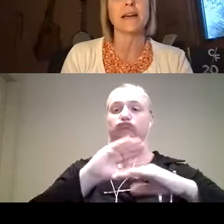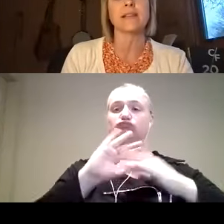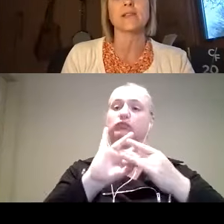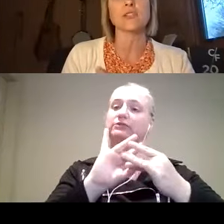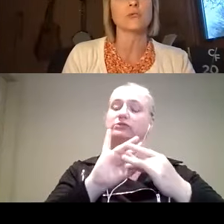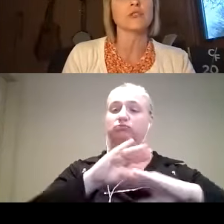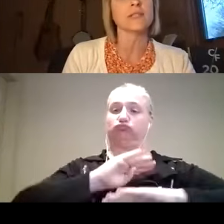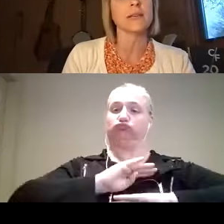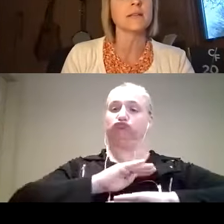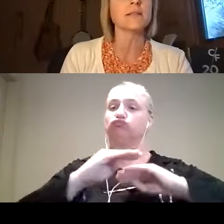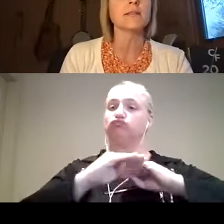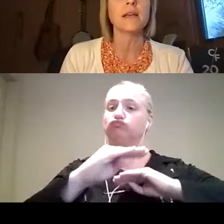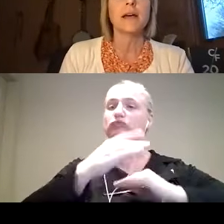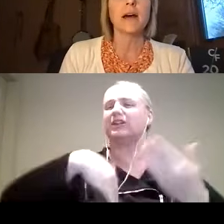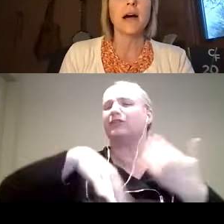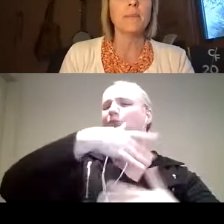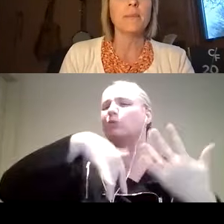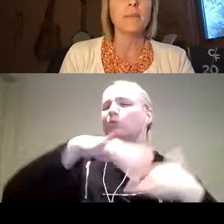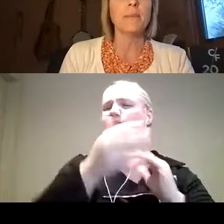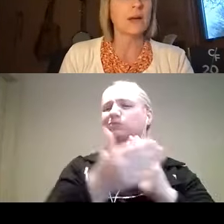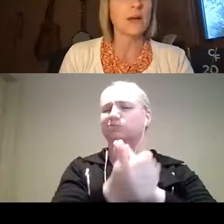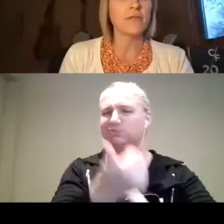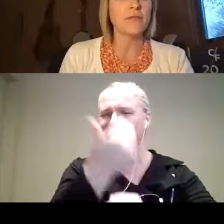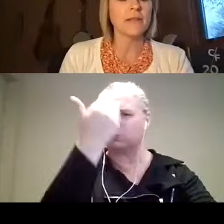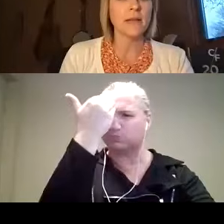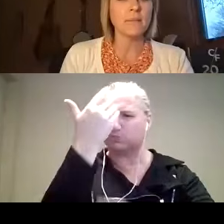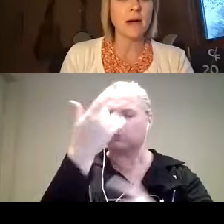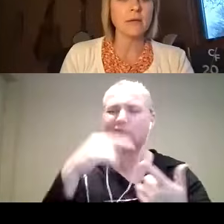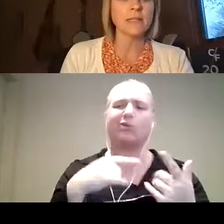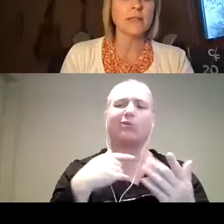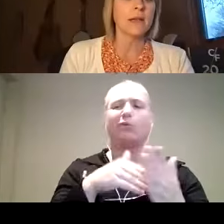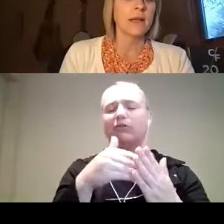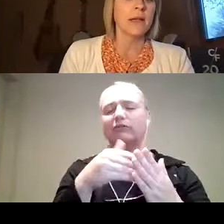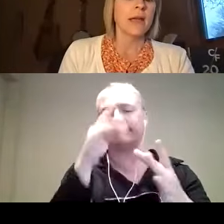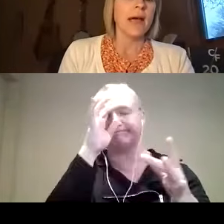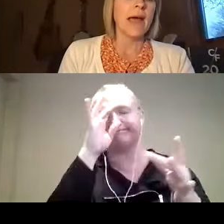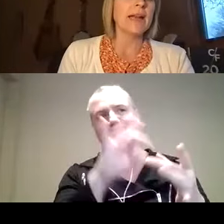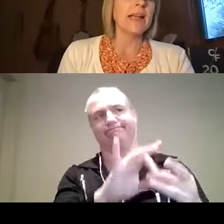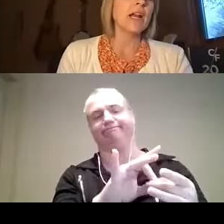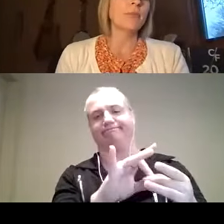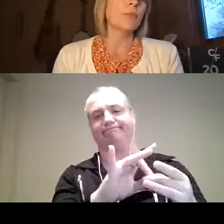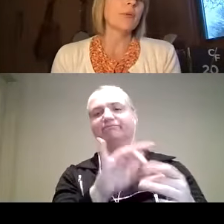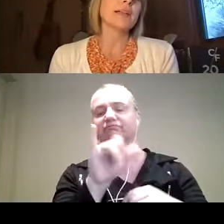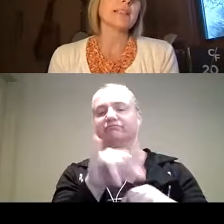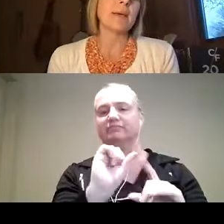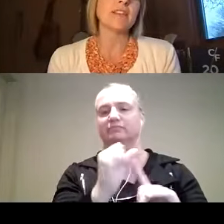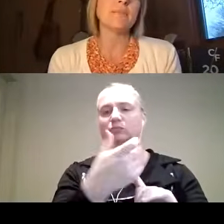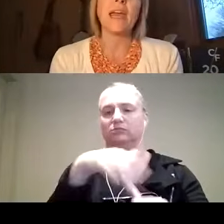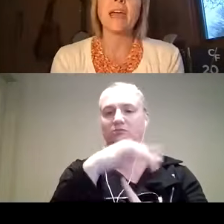as our social skills pieces that we often think about and inappropriate types of behavior